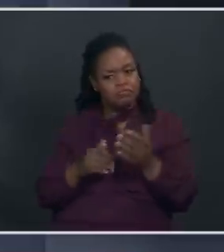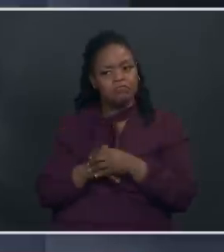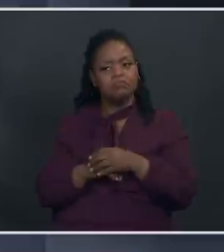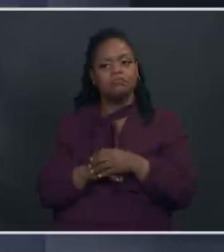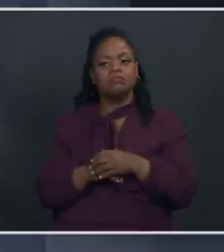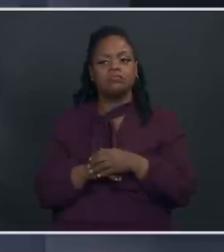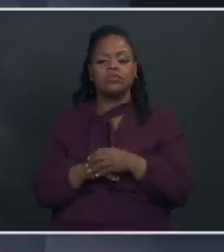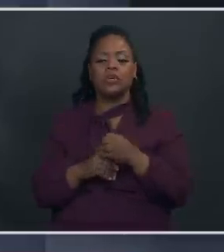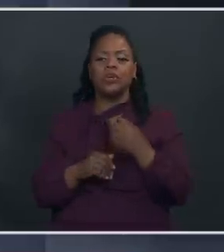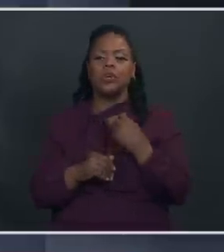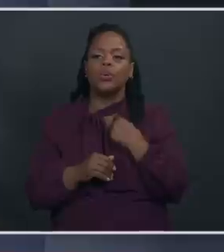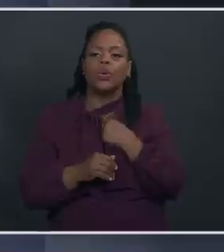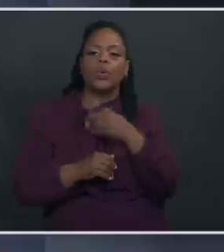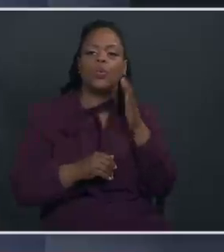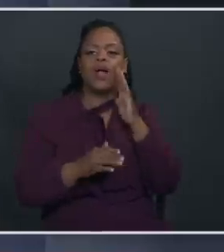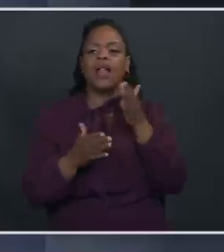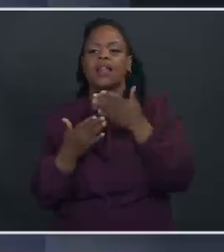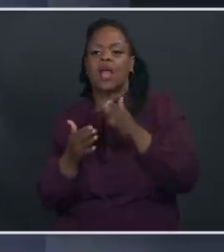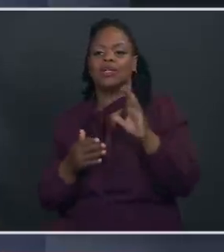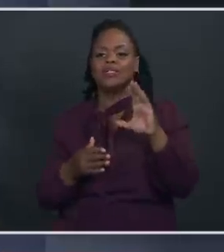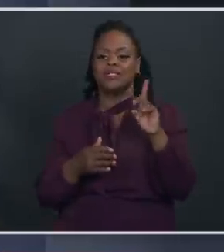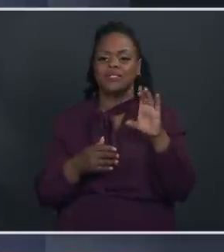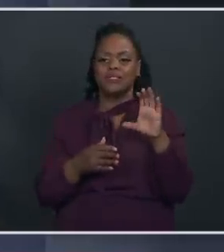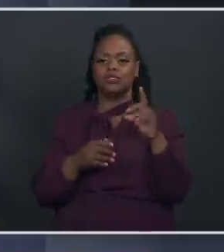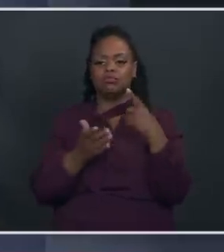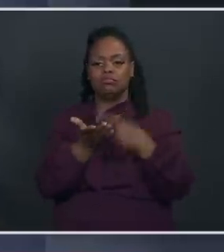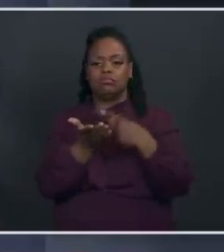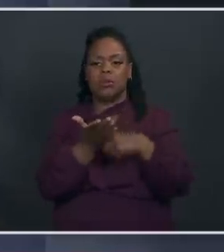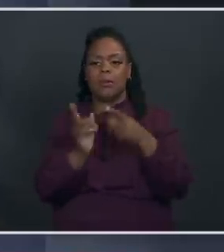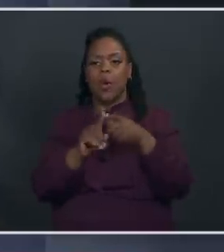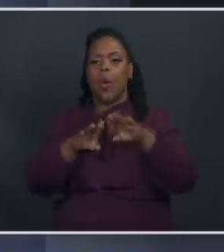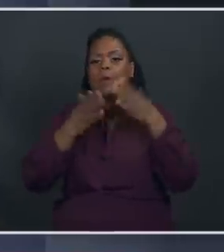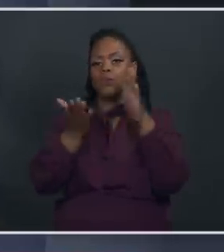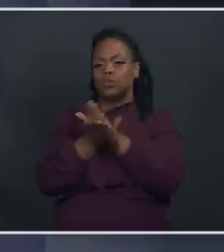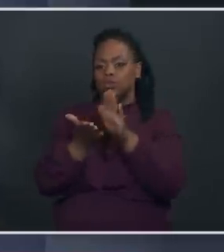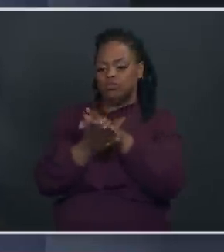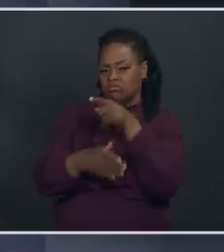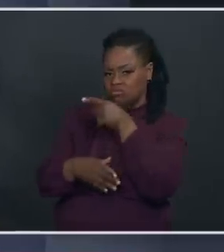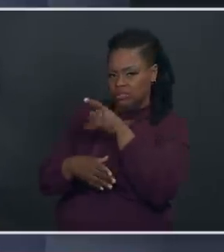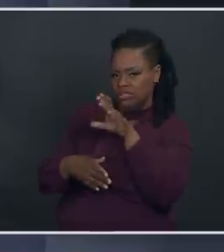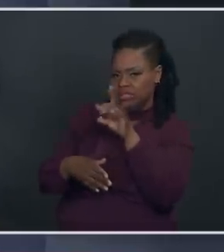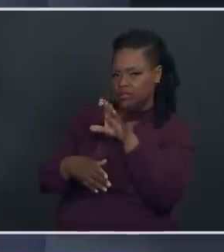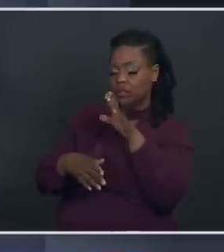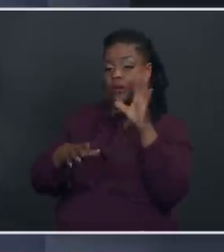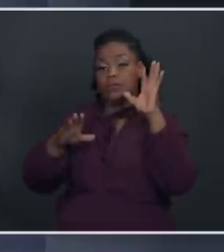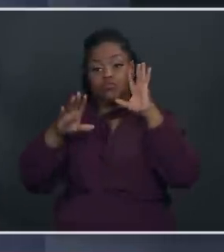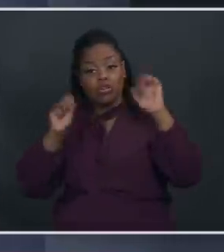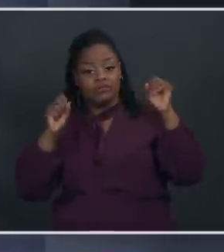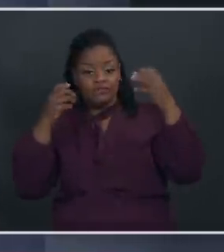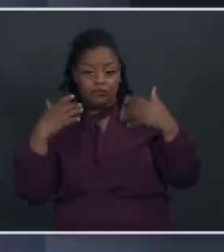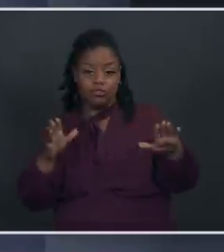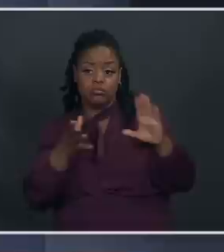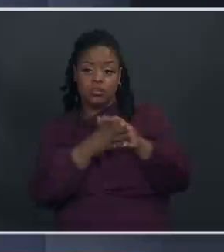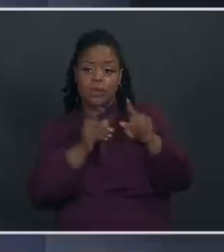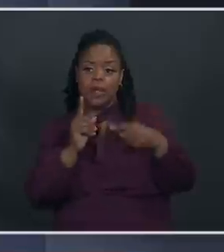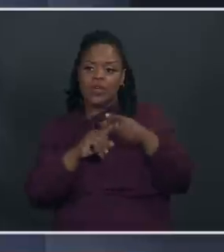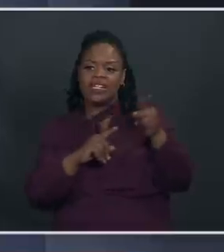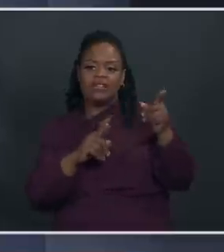on the safe reopening of schools. As you know, the President talked about -- has talked about his commitment and his goal of reopening